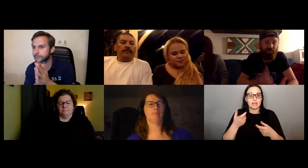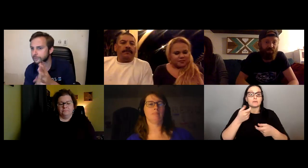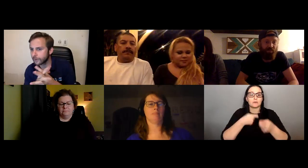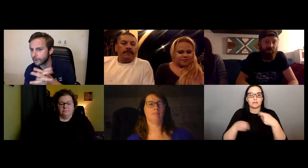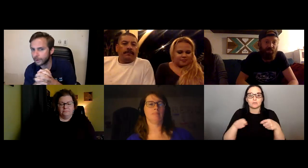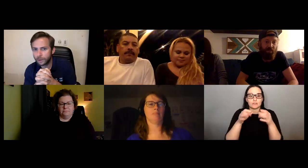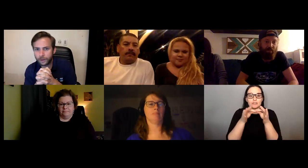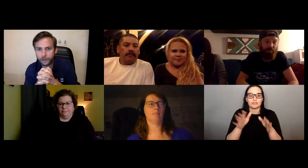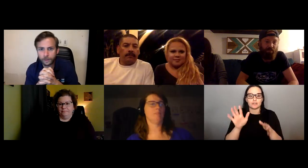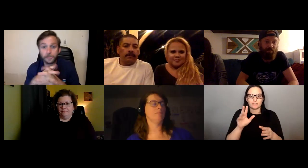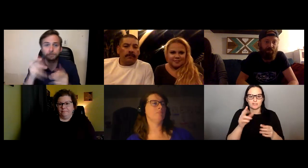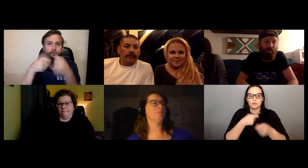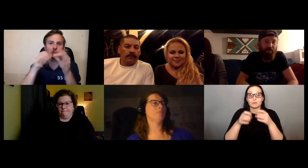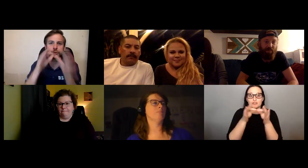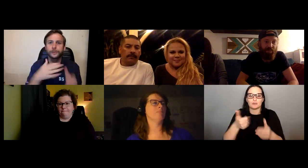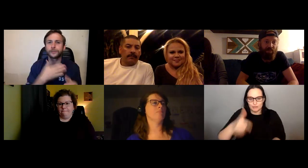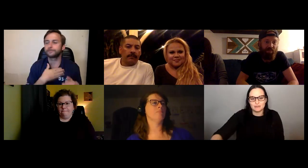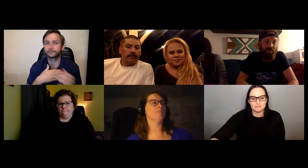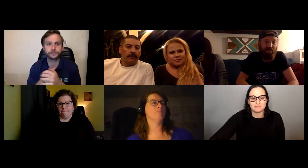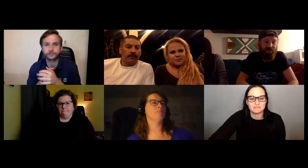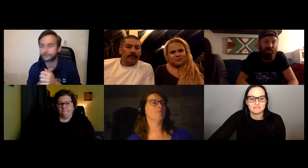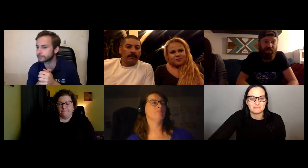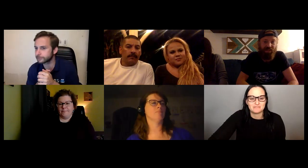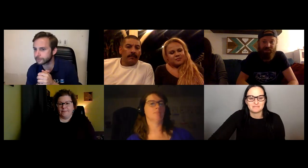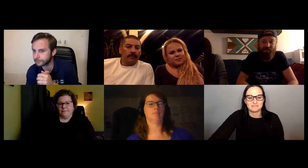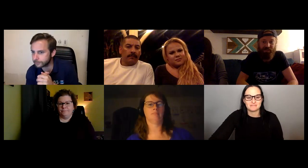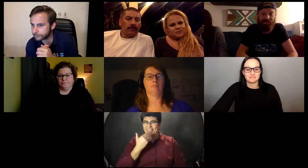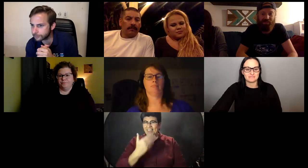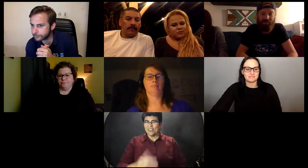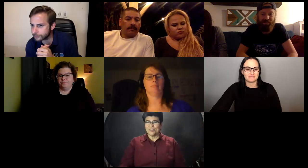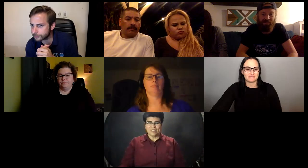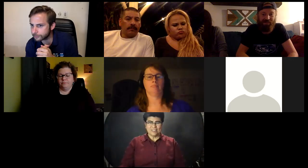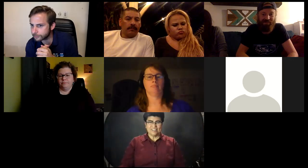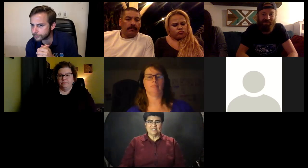we're going to switch interpreters research interpreters